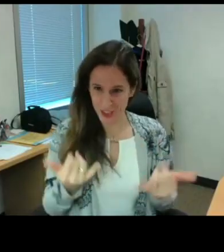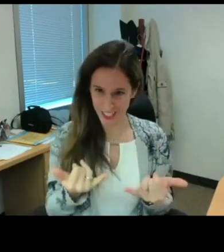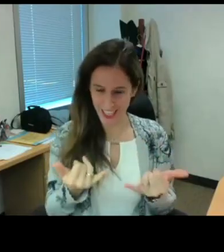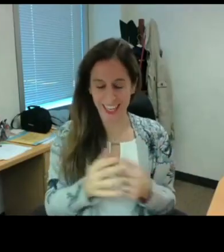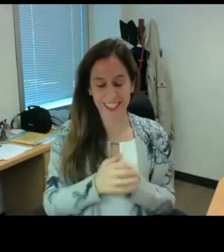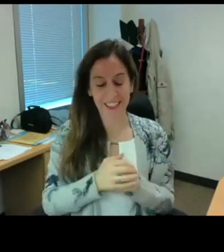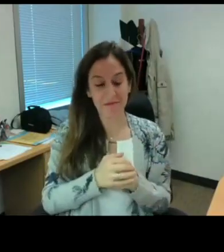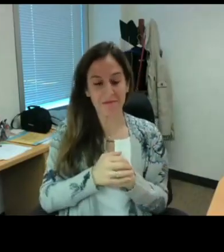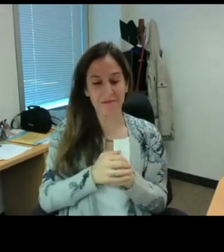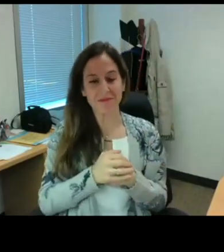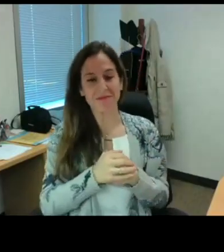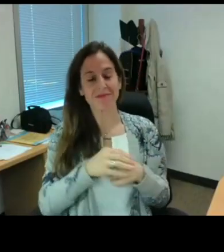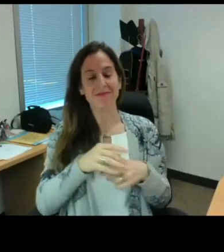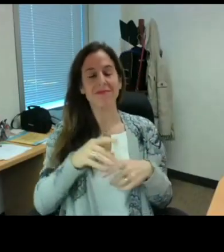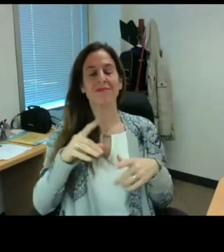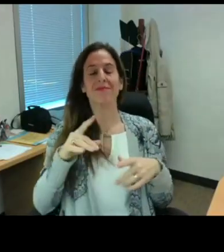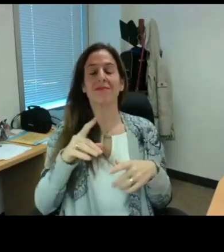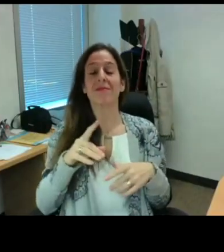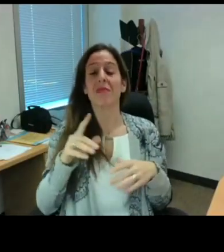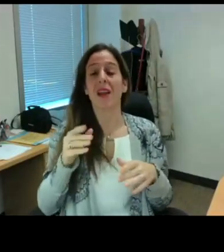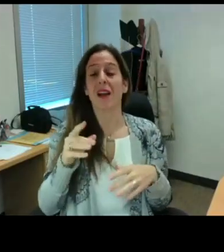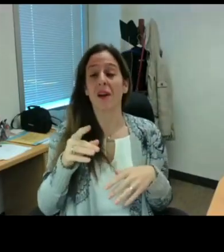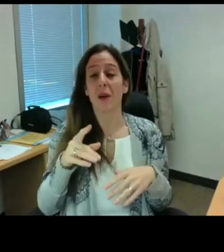we are very excited to have our speaker with us